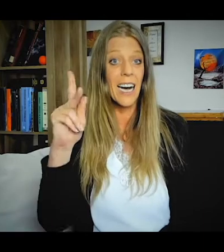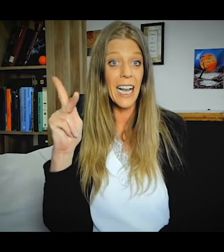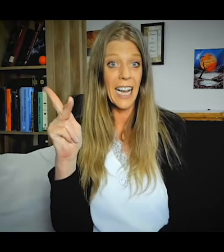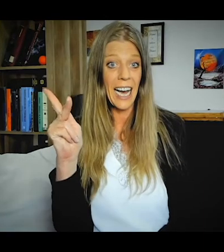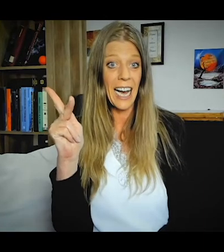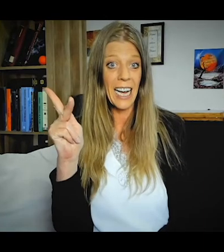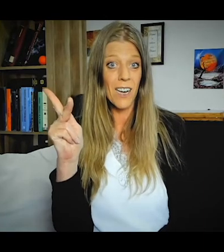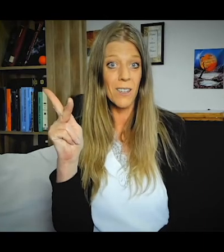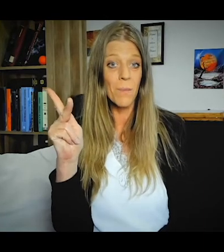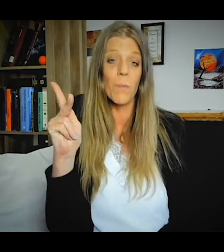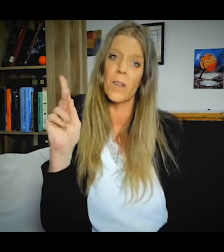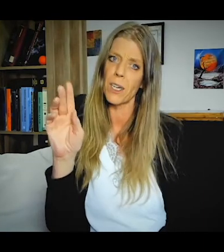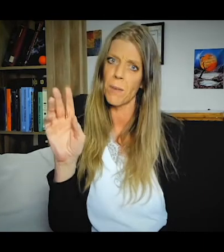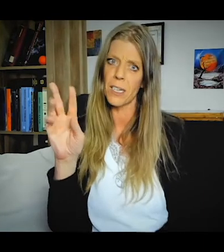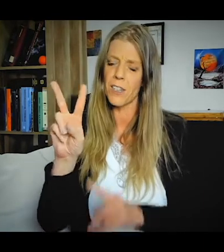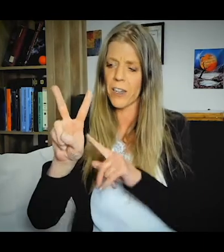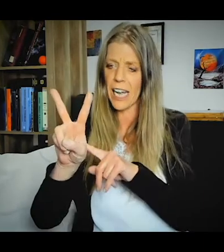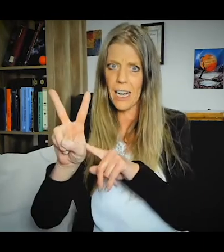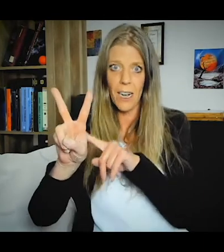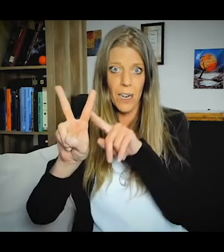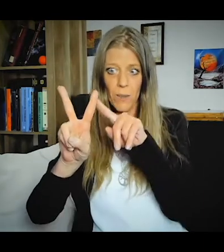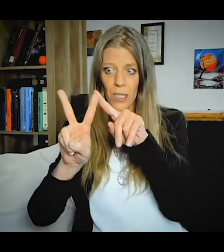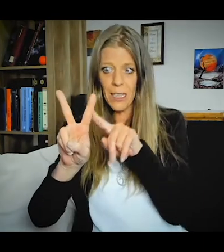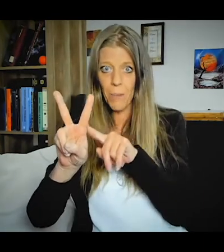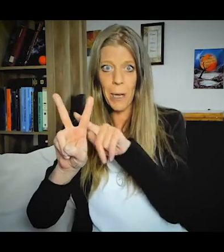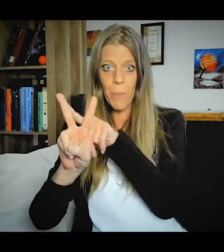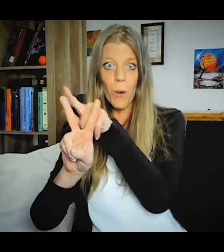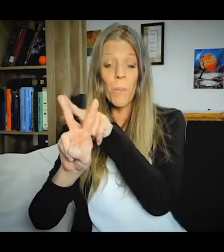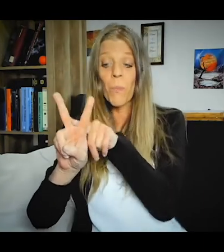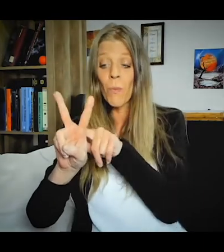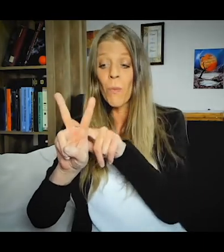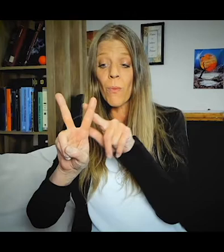K - This one is tricky for some people.